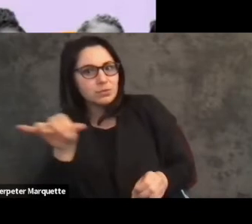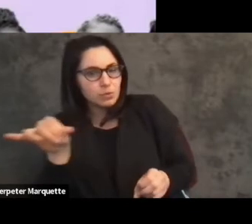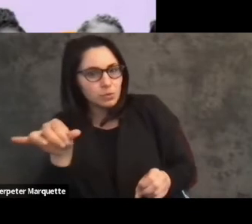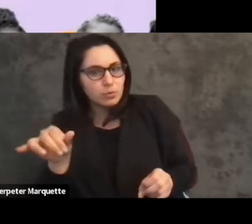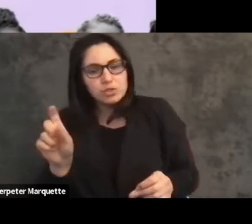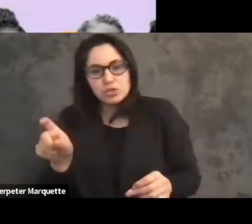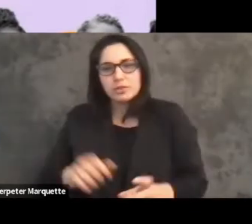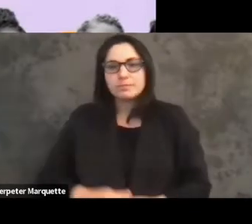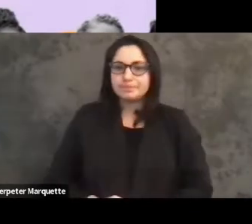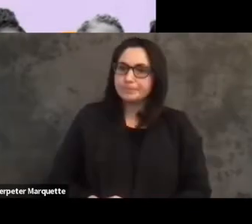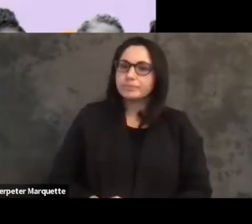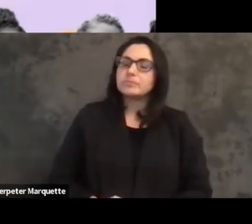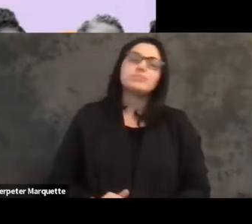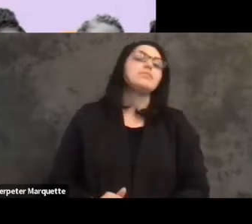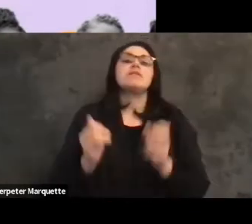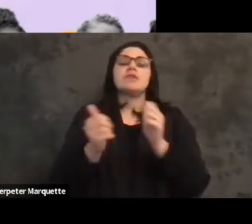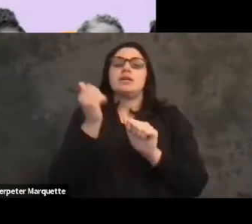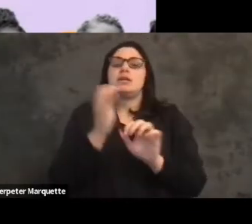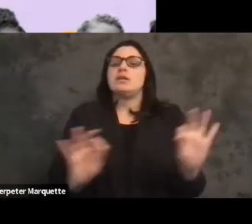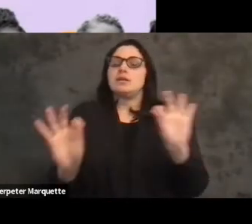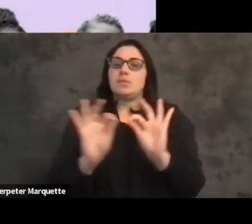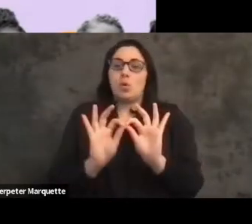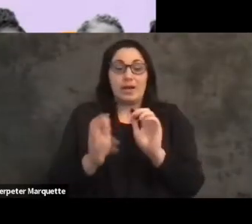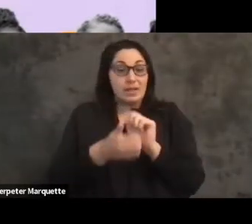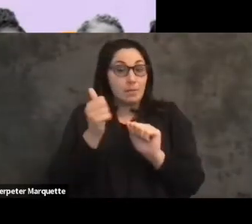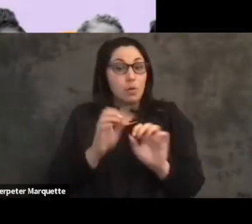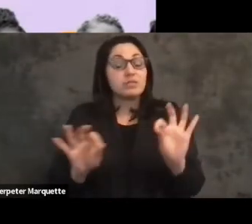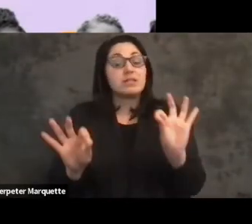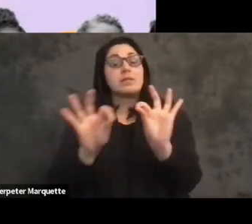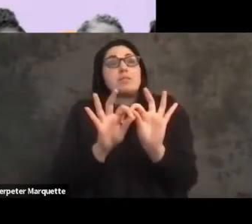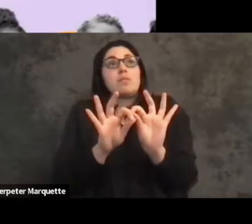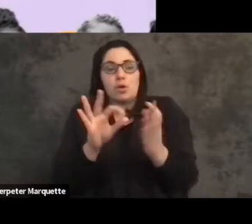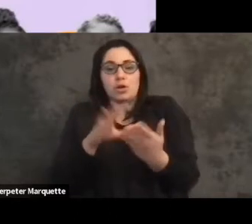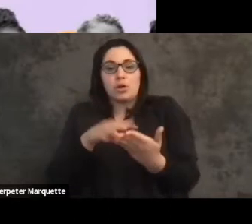some idea of what public health really means, as if we ourselves are not also part of the